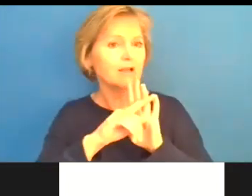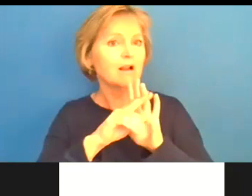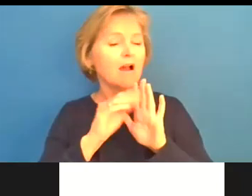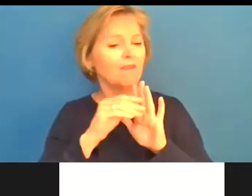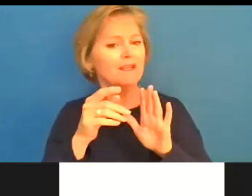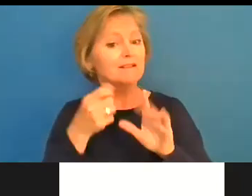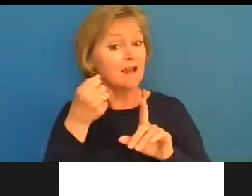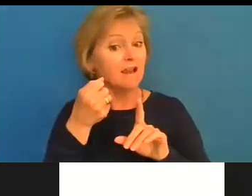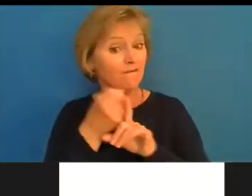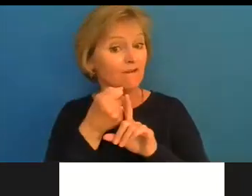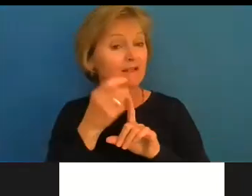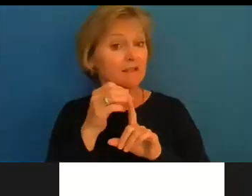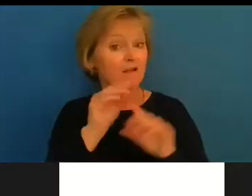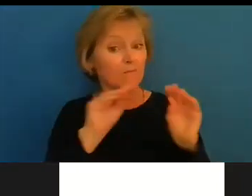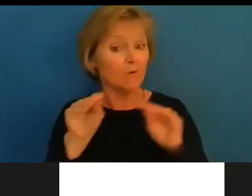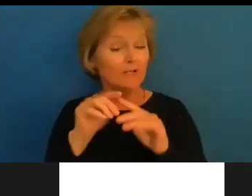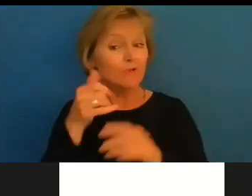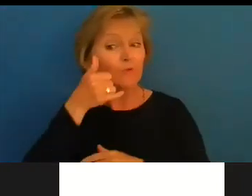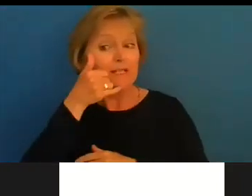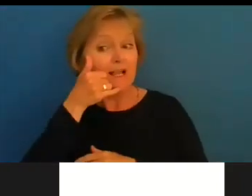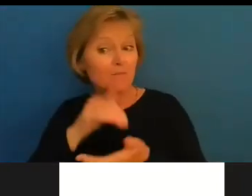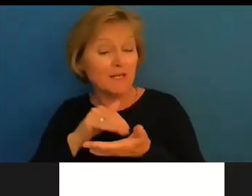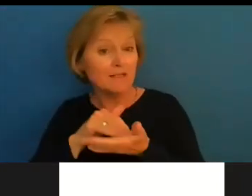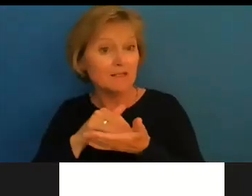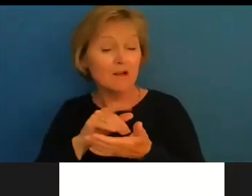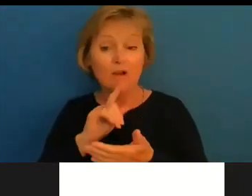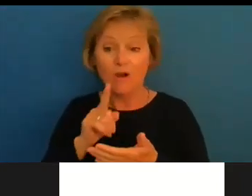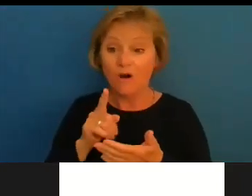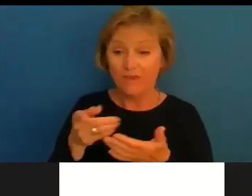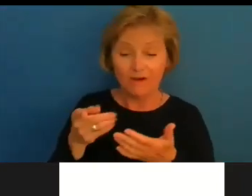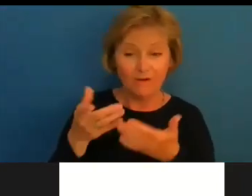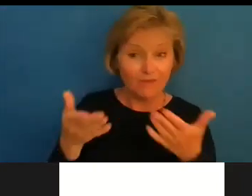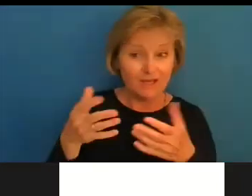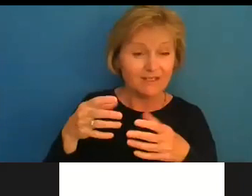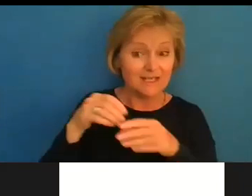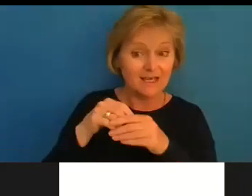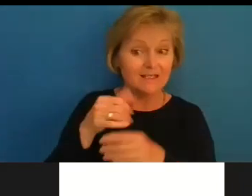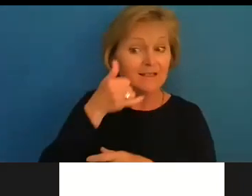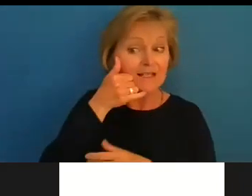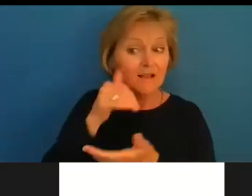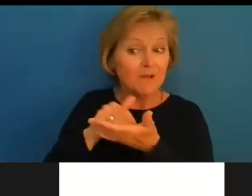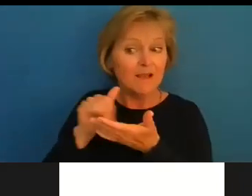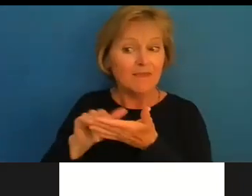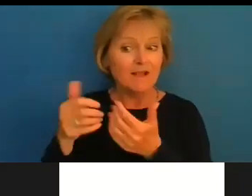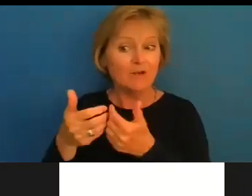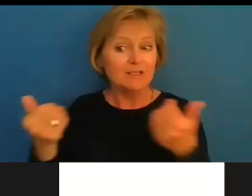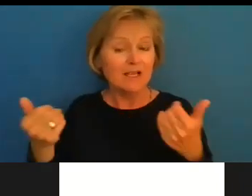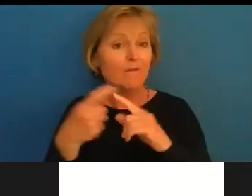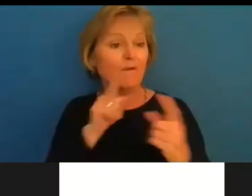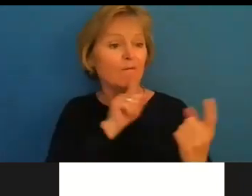Are there ableist practices embedded in telemedicine structures that you have experienced that are different than face-to-face settings?